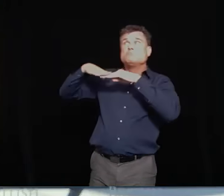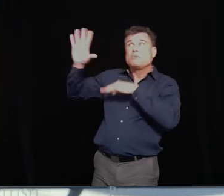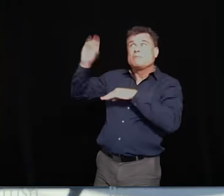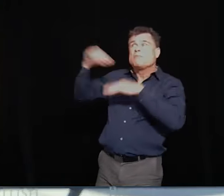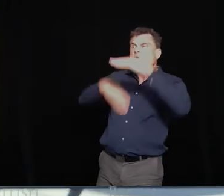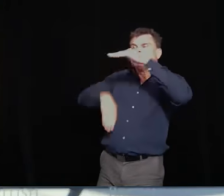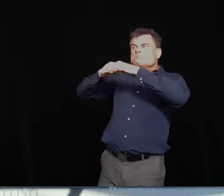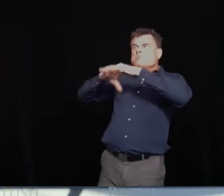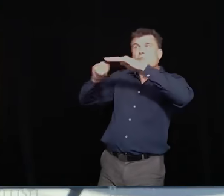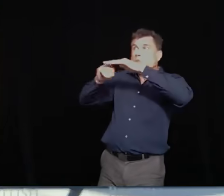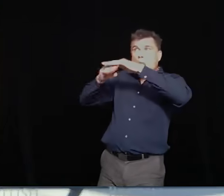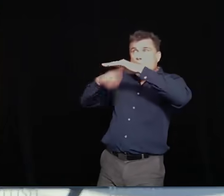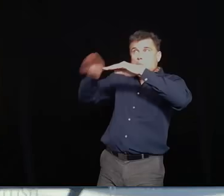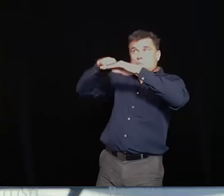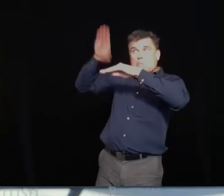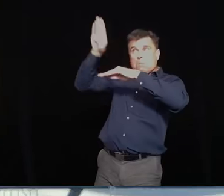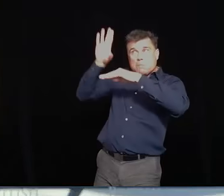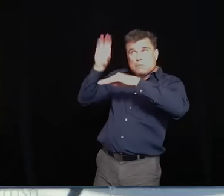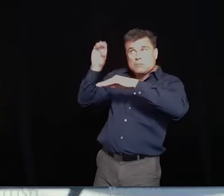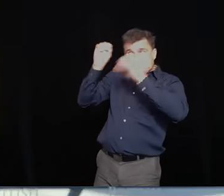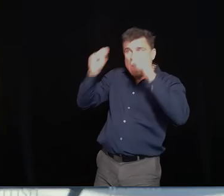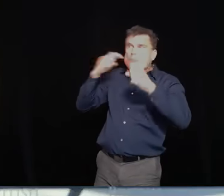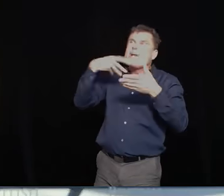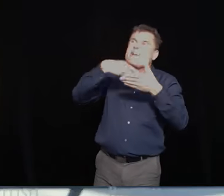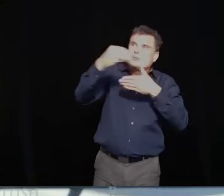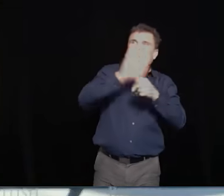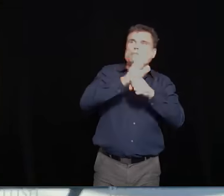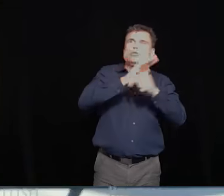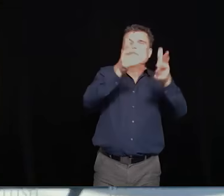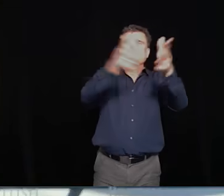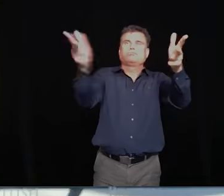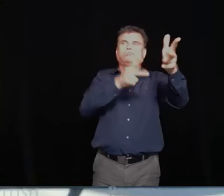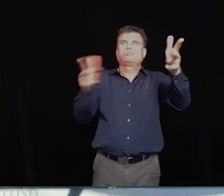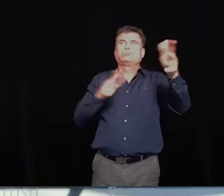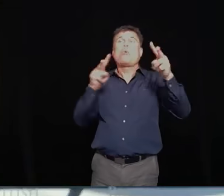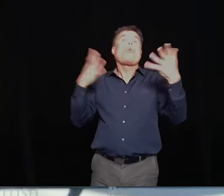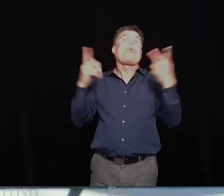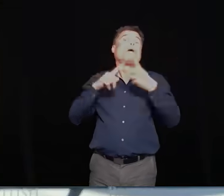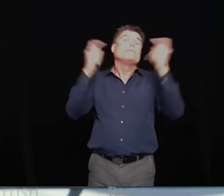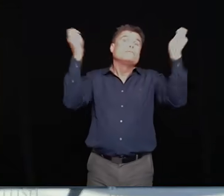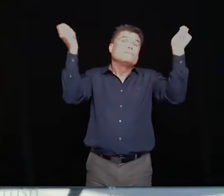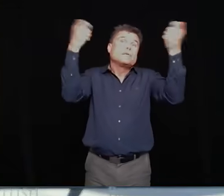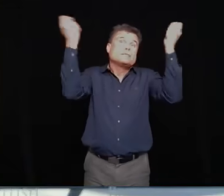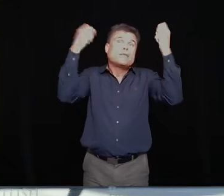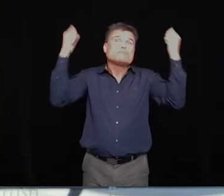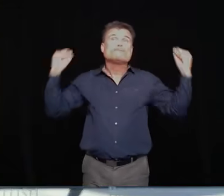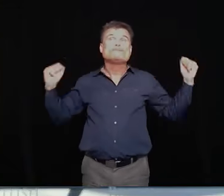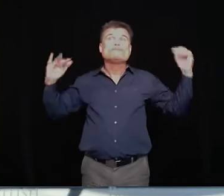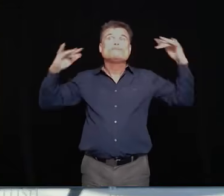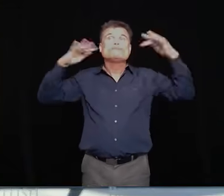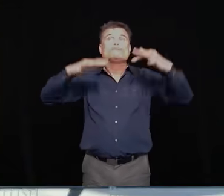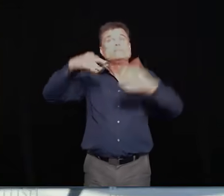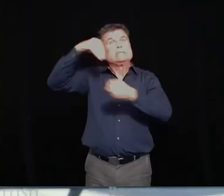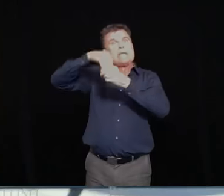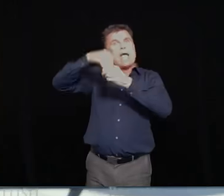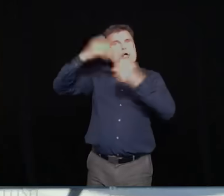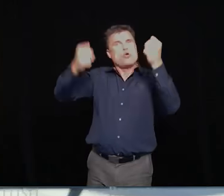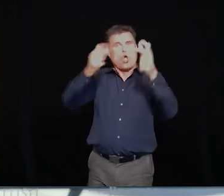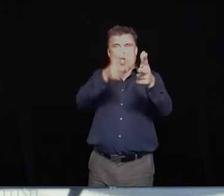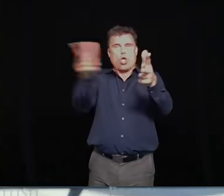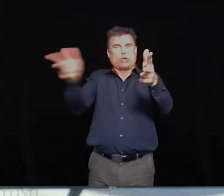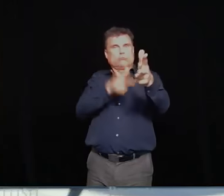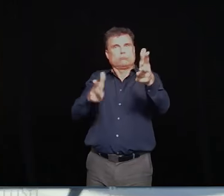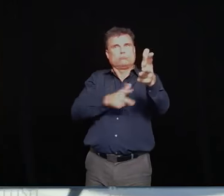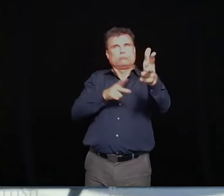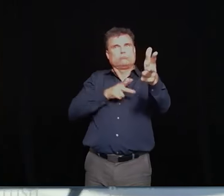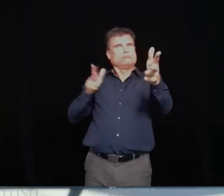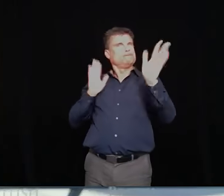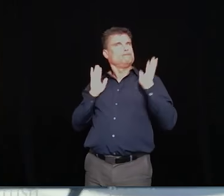but also those other measures that we know